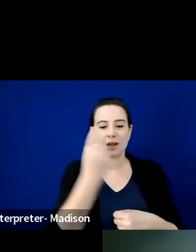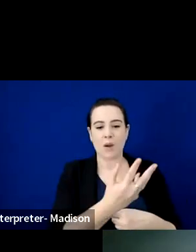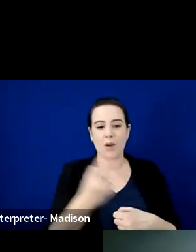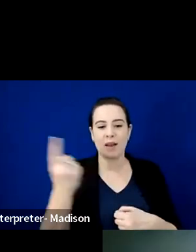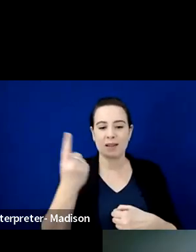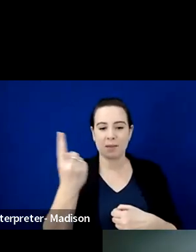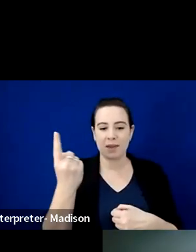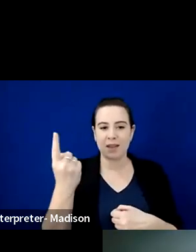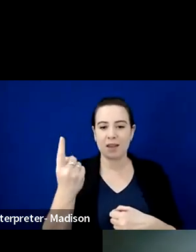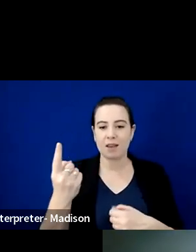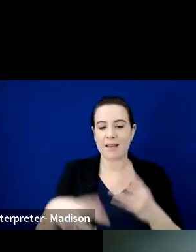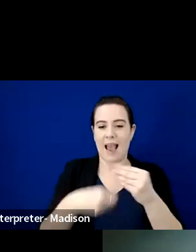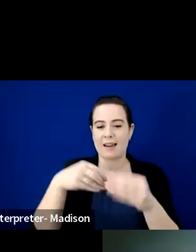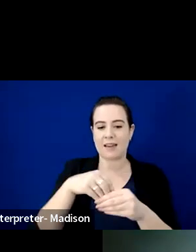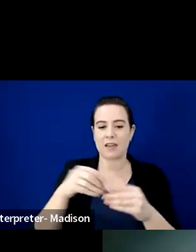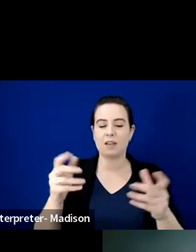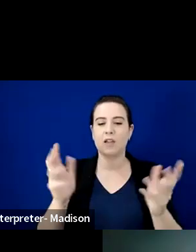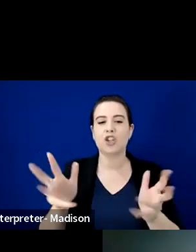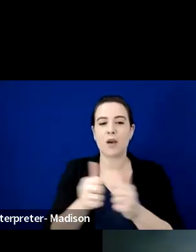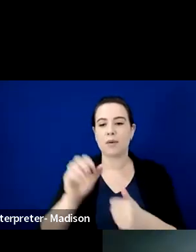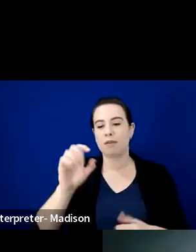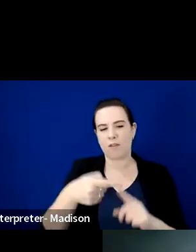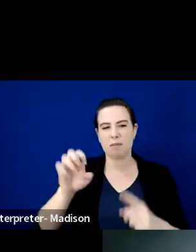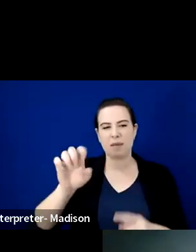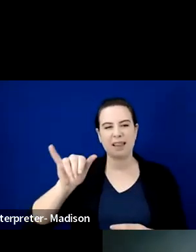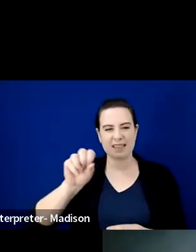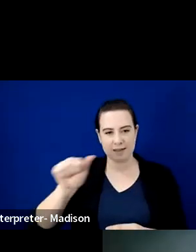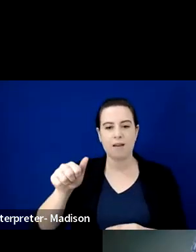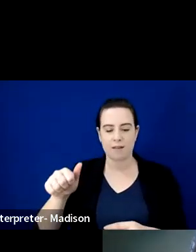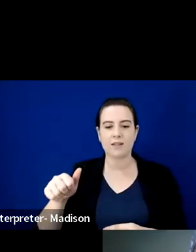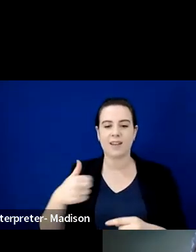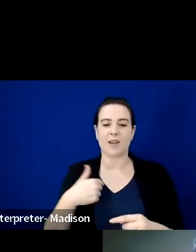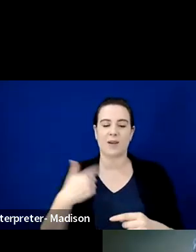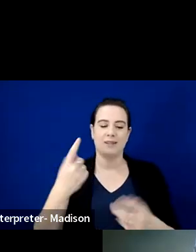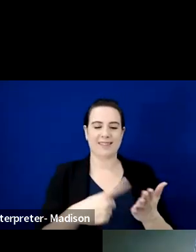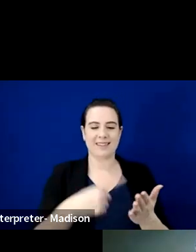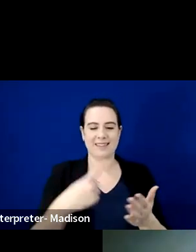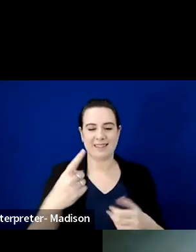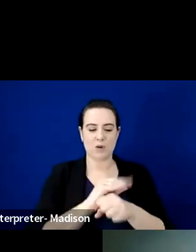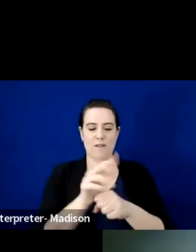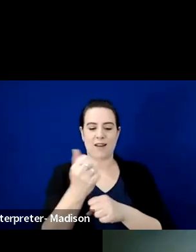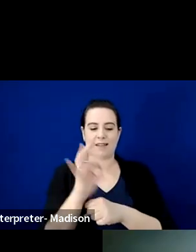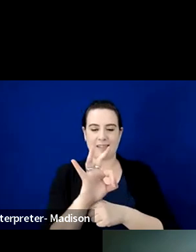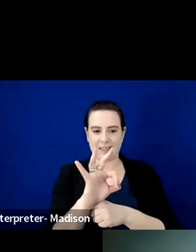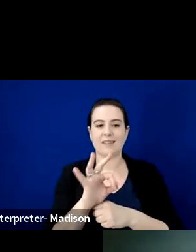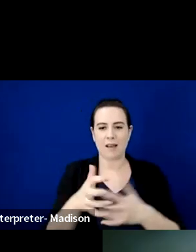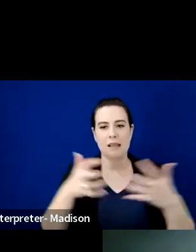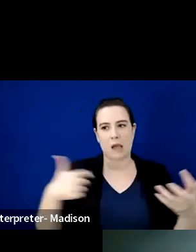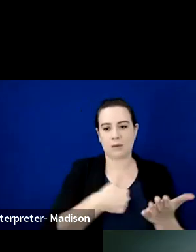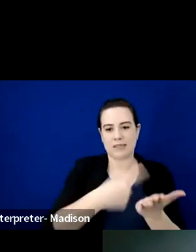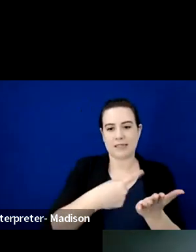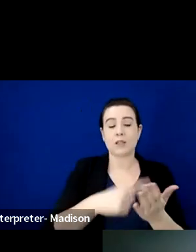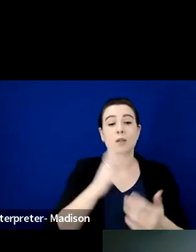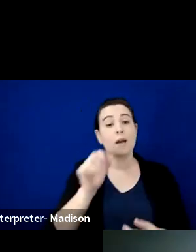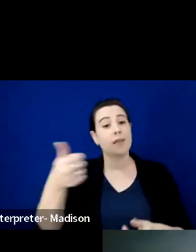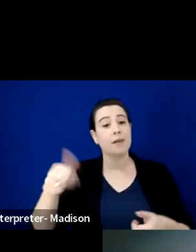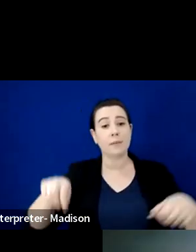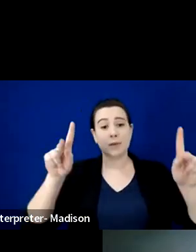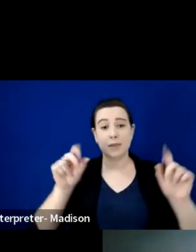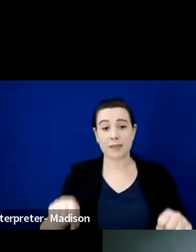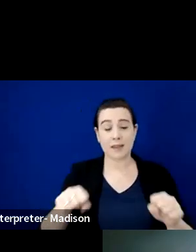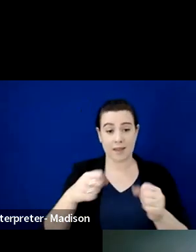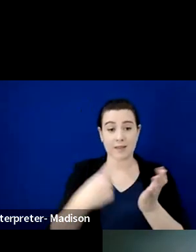We have a few minutes left.